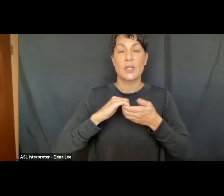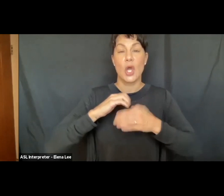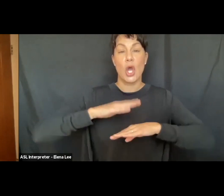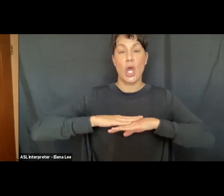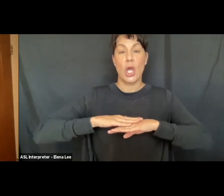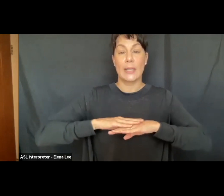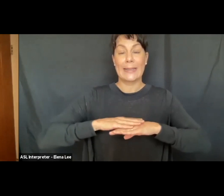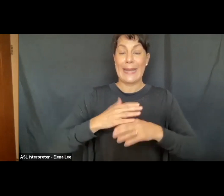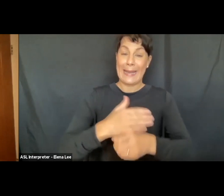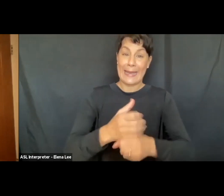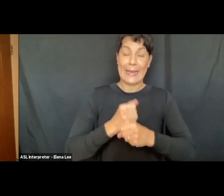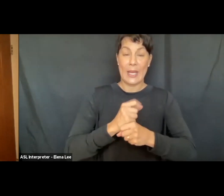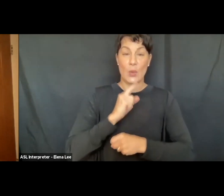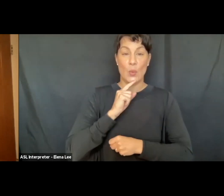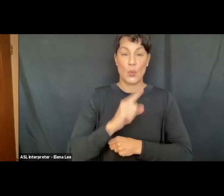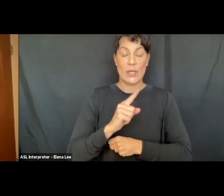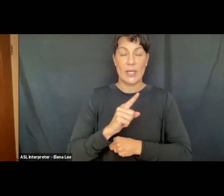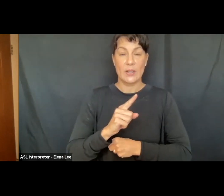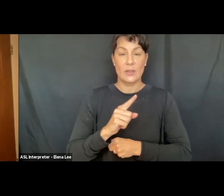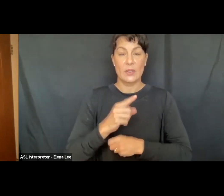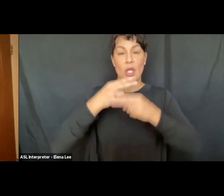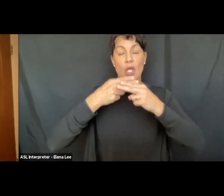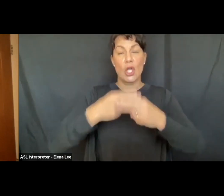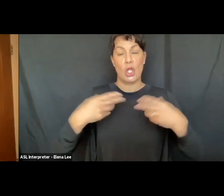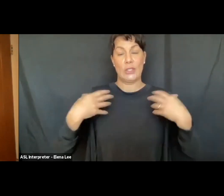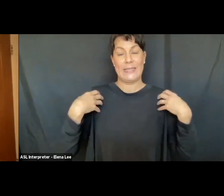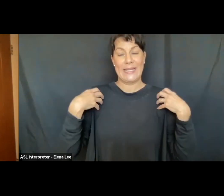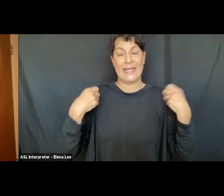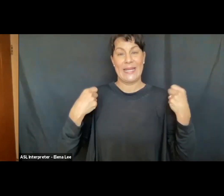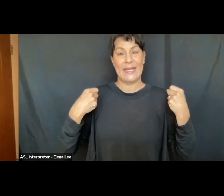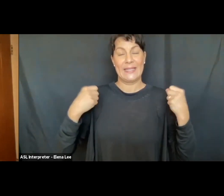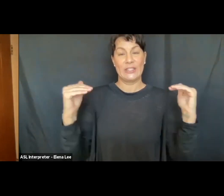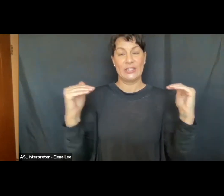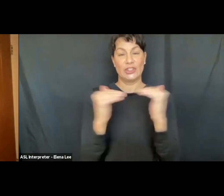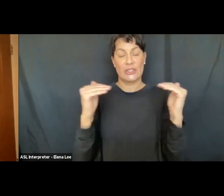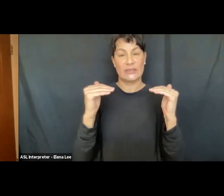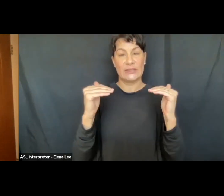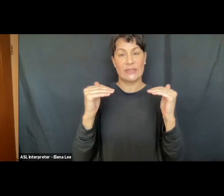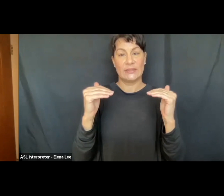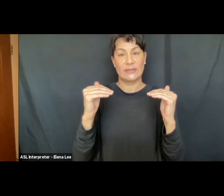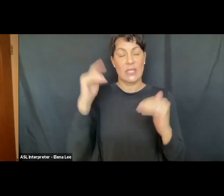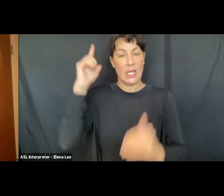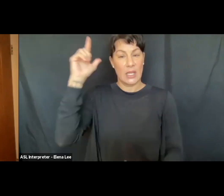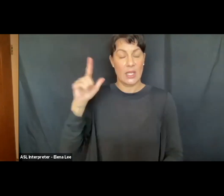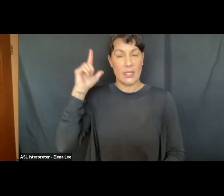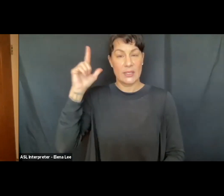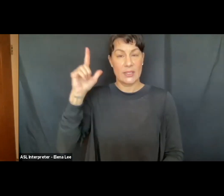including a group called Healing Justice London, helped us develop some emotional support resources,